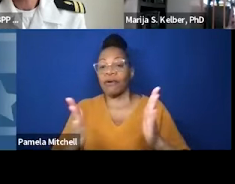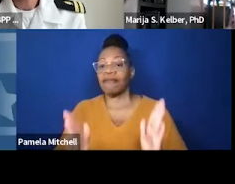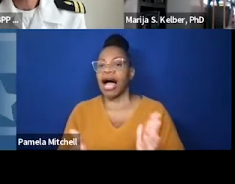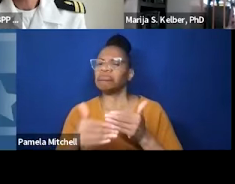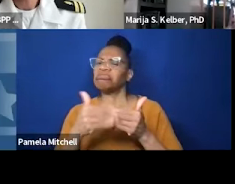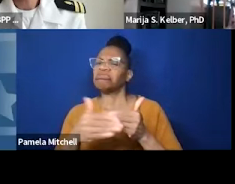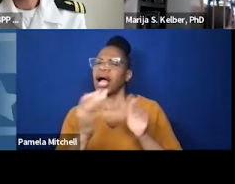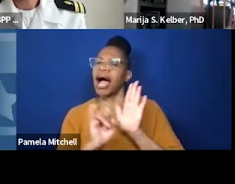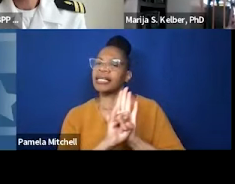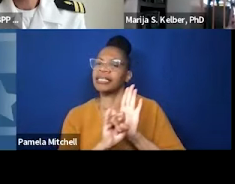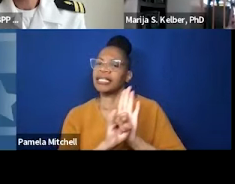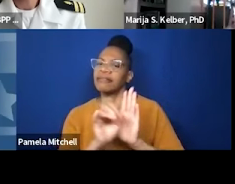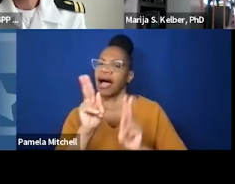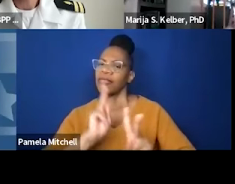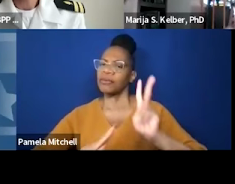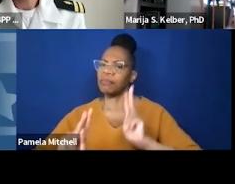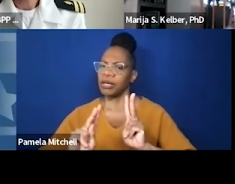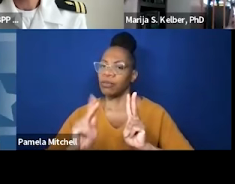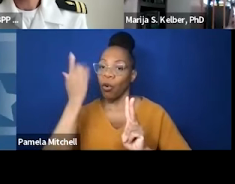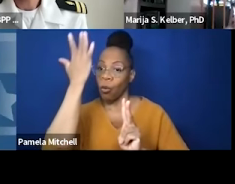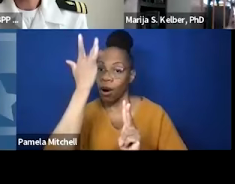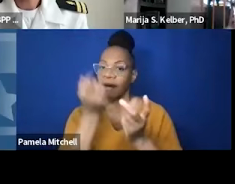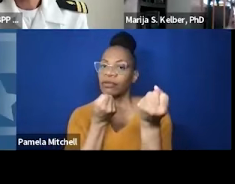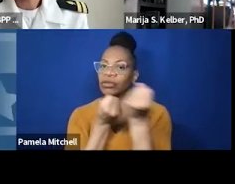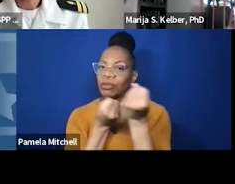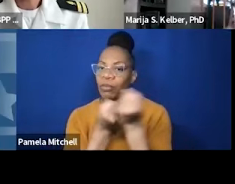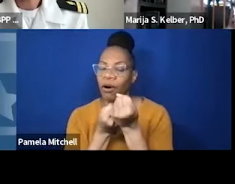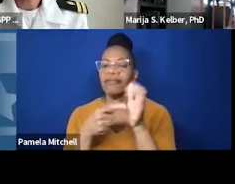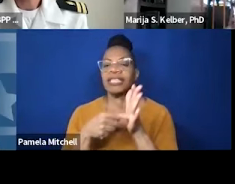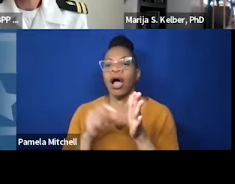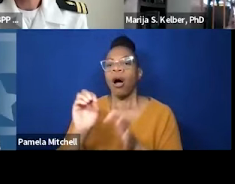individuals for support. Again, example of the El Paso County Veteran